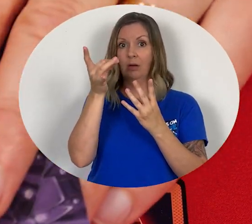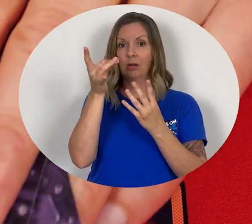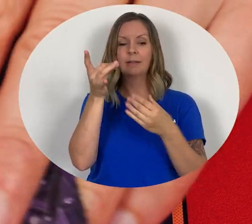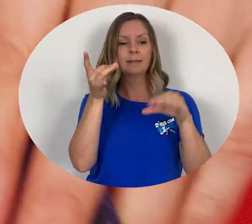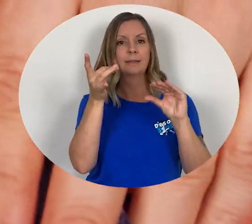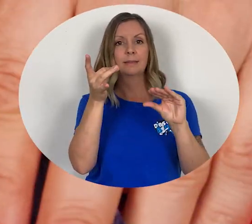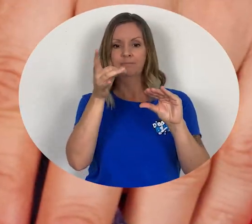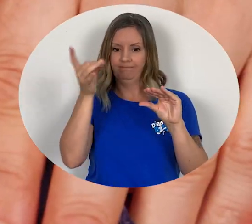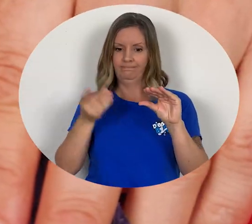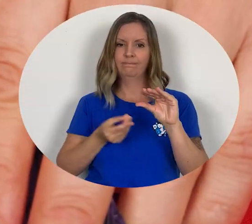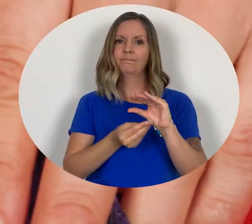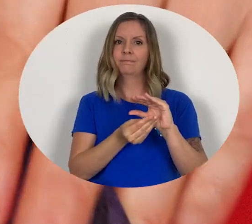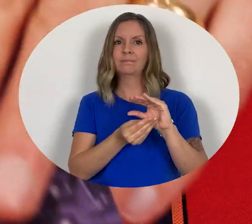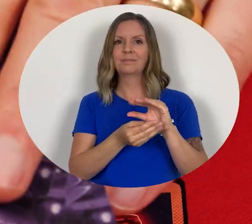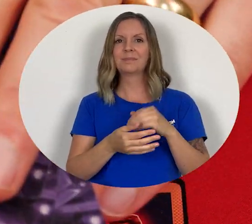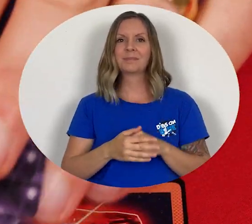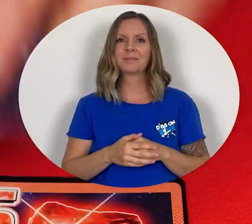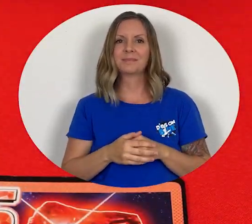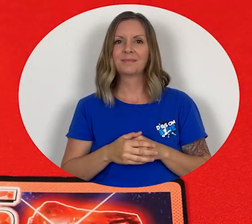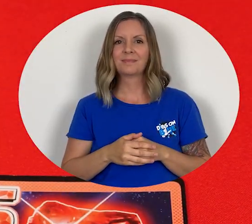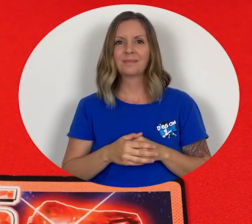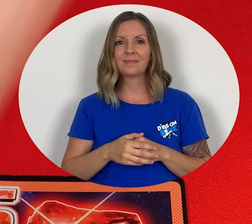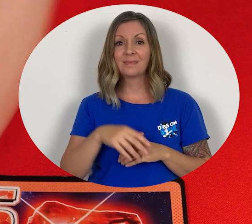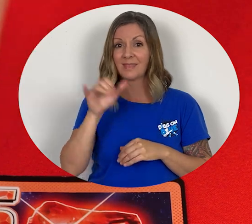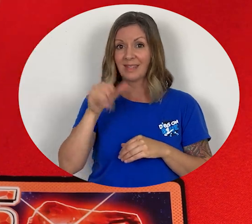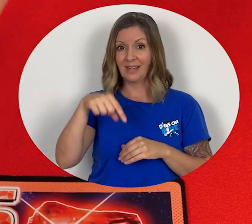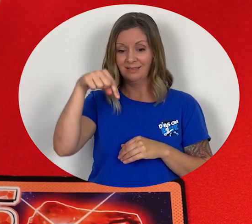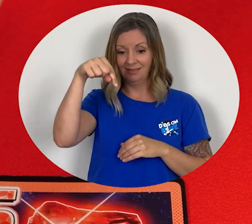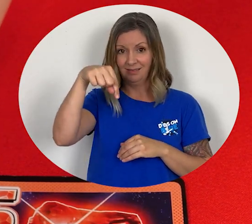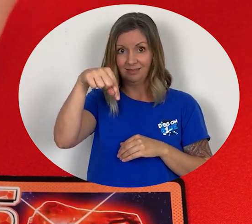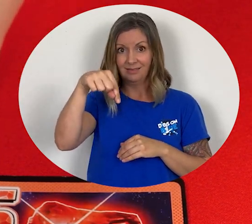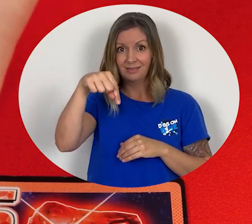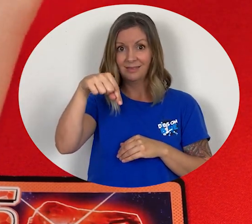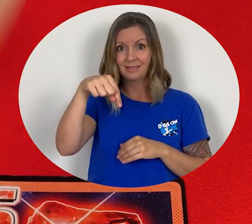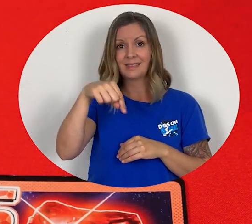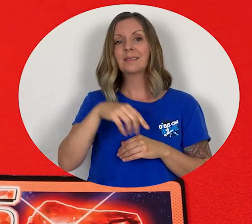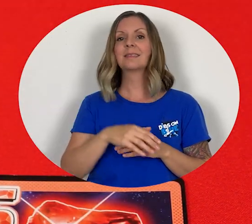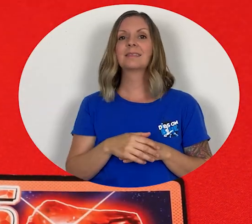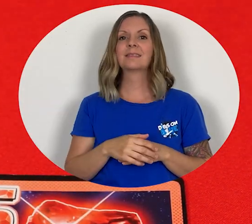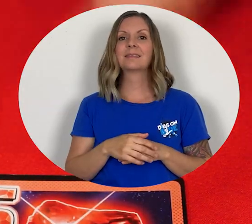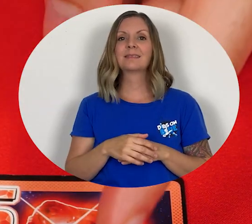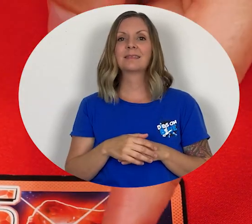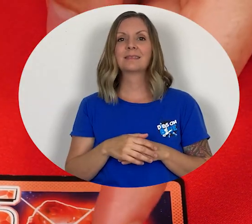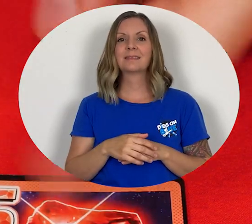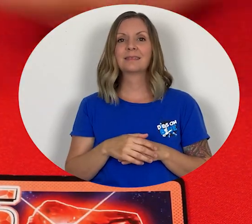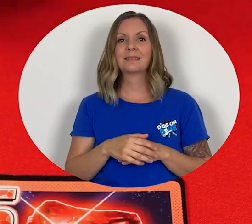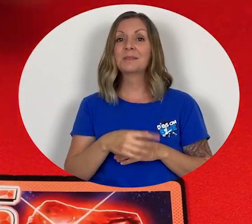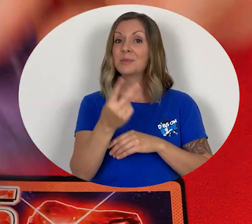and then pick any 1 card from their hand on the bottom of their deck. With the Reality